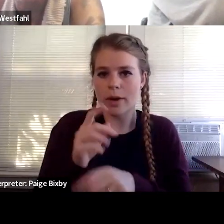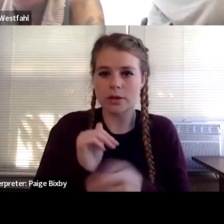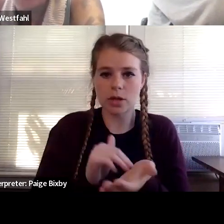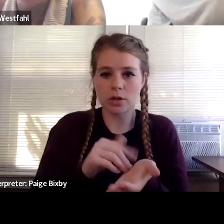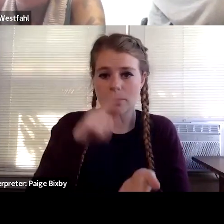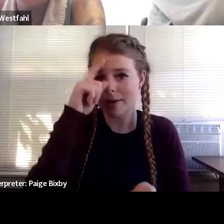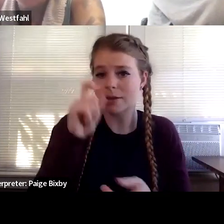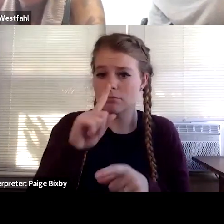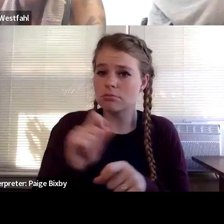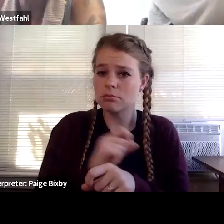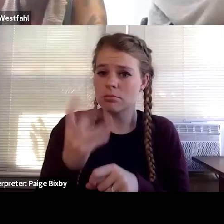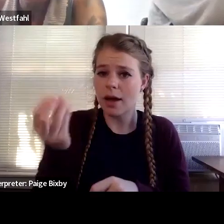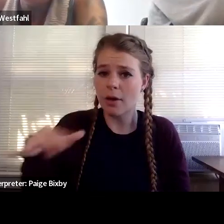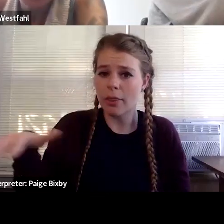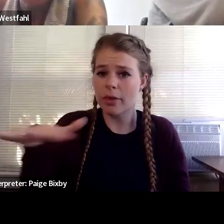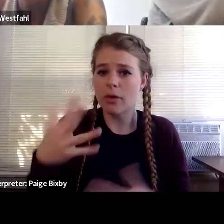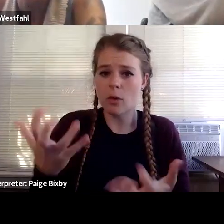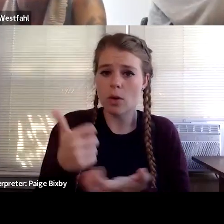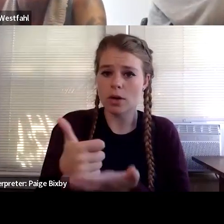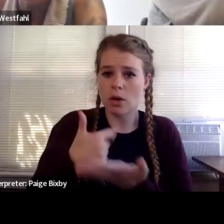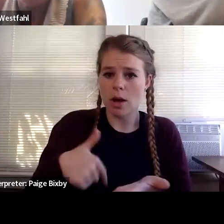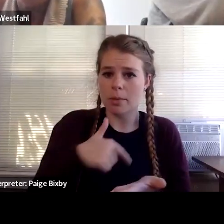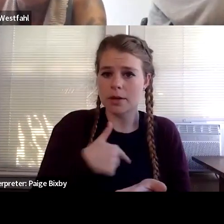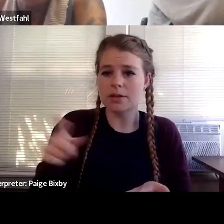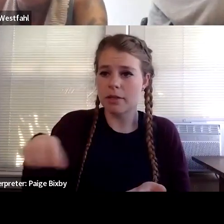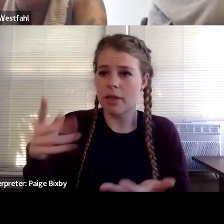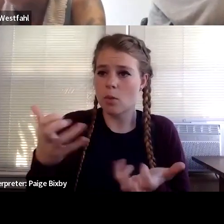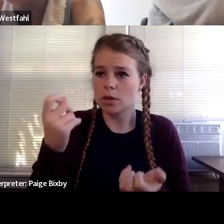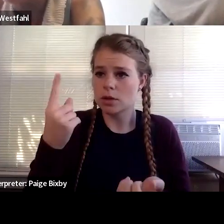they wanna help us, they wanna understand this more. Just like, you know, we all do.